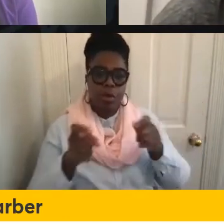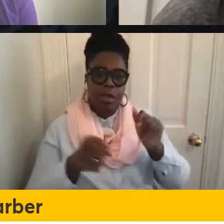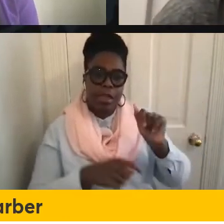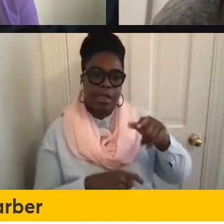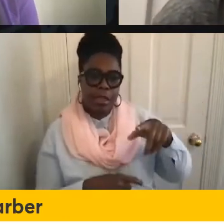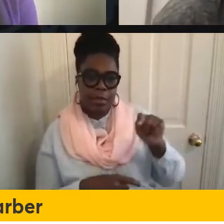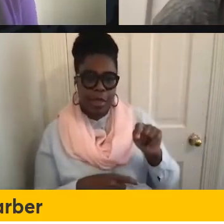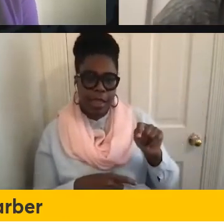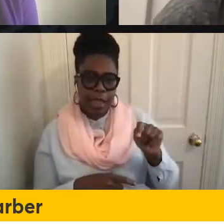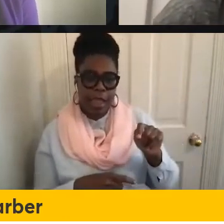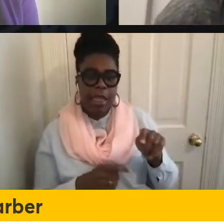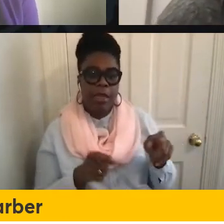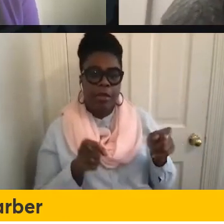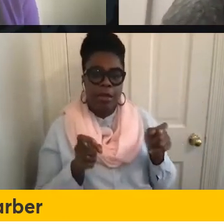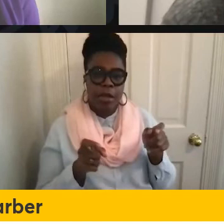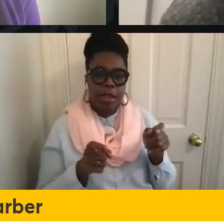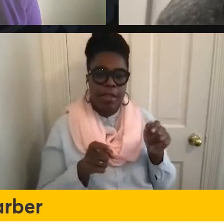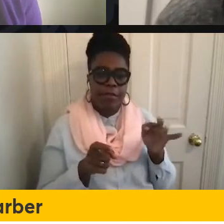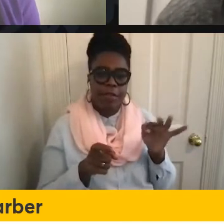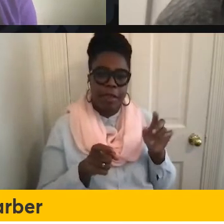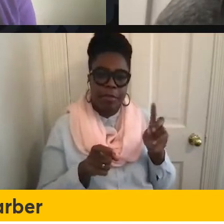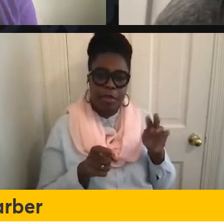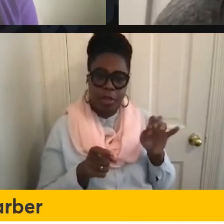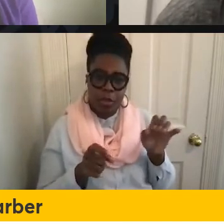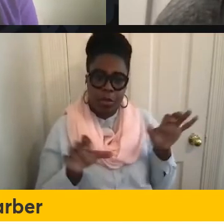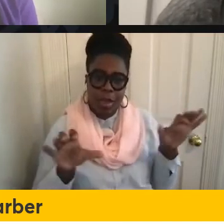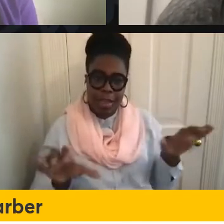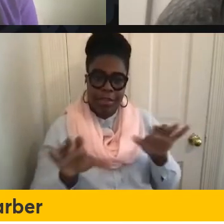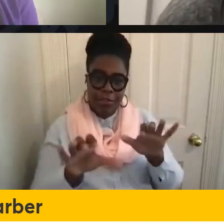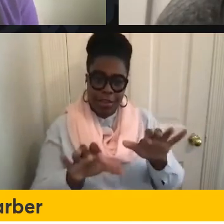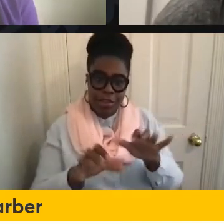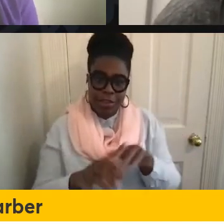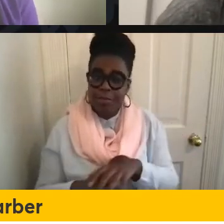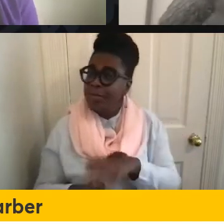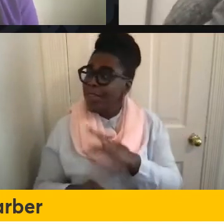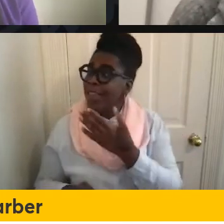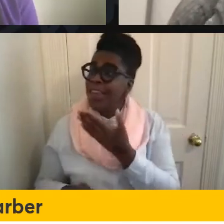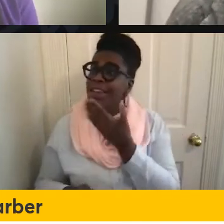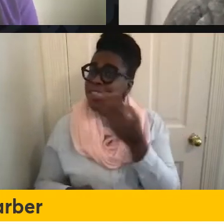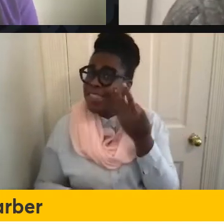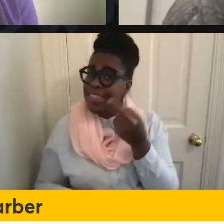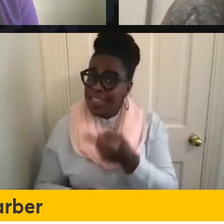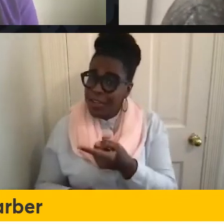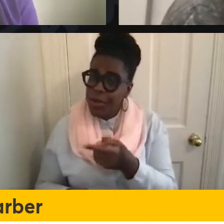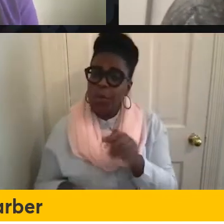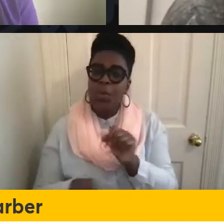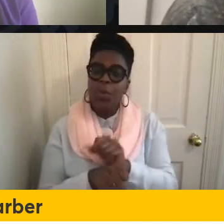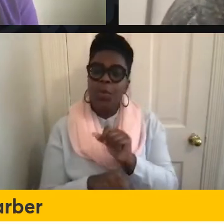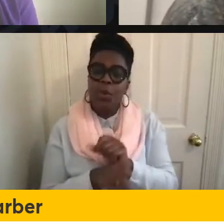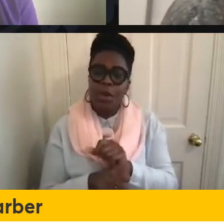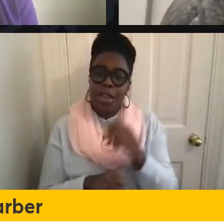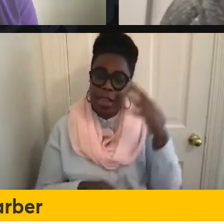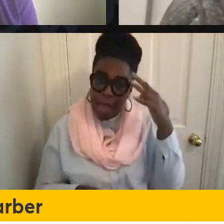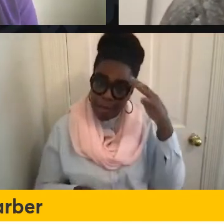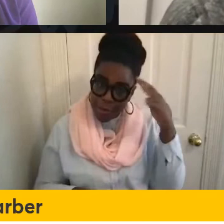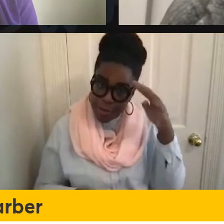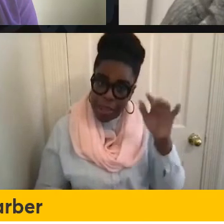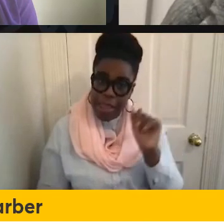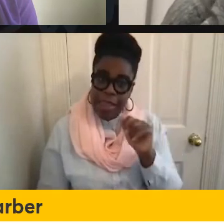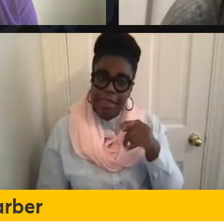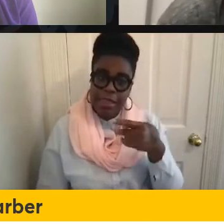I Catherine Nice to see you here. So actually, the, the working hypothesis is that ATP one B three deletion would increase